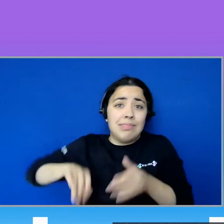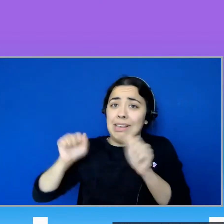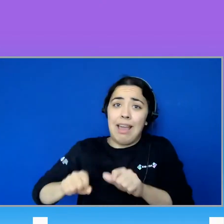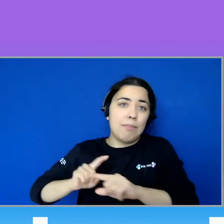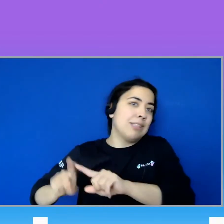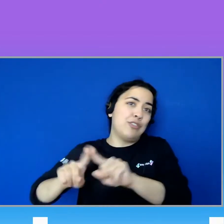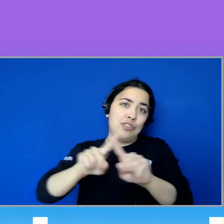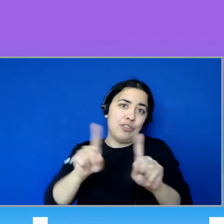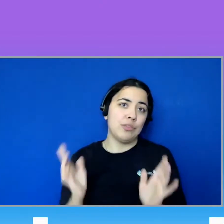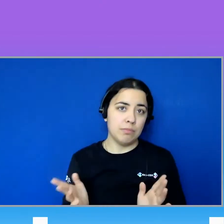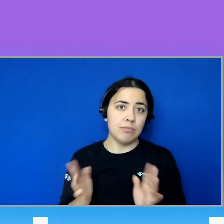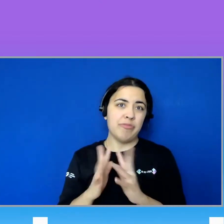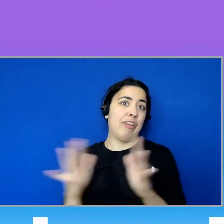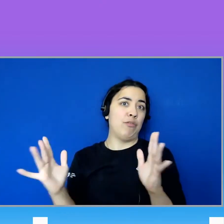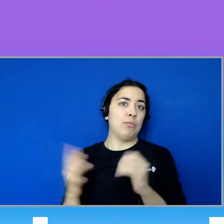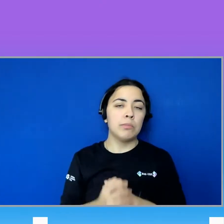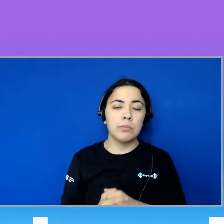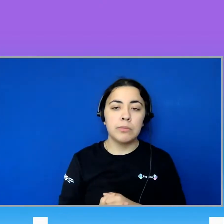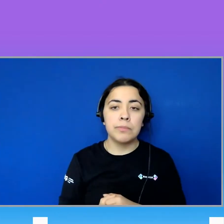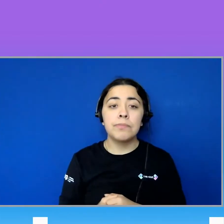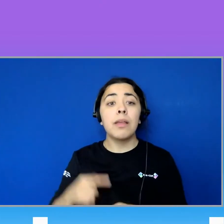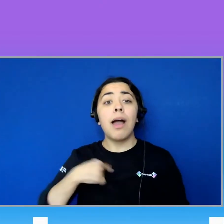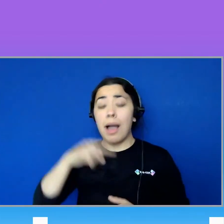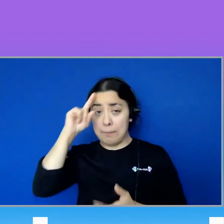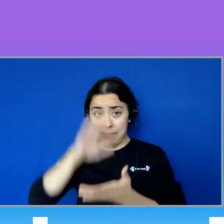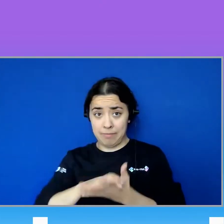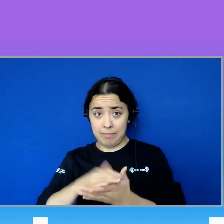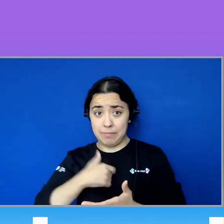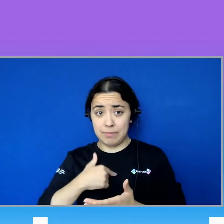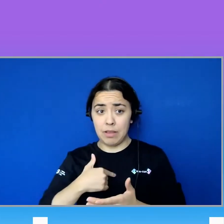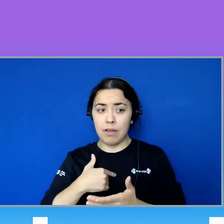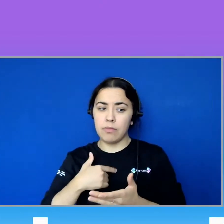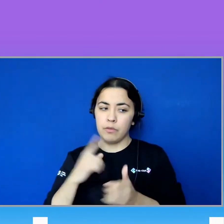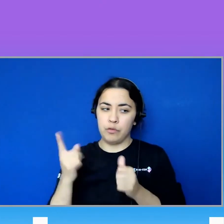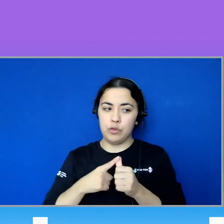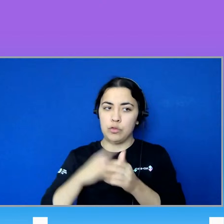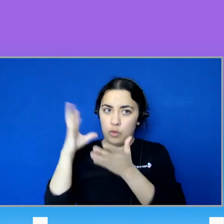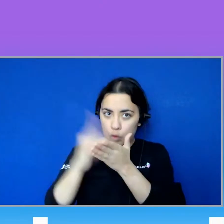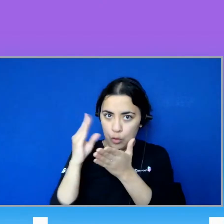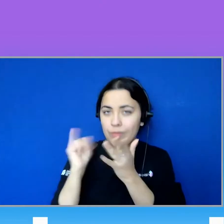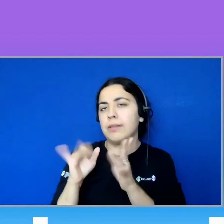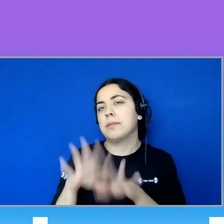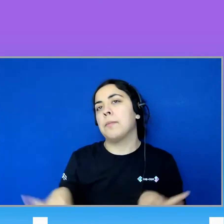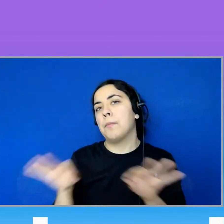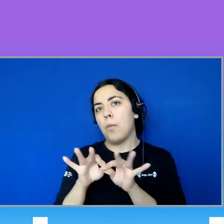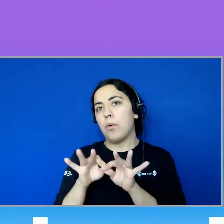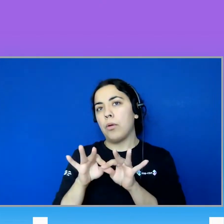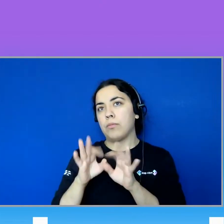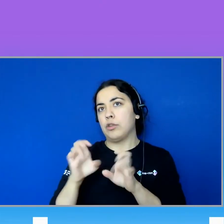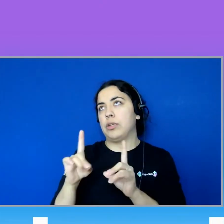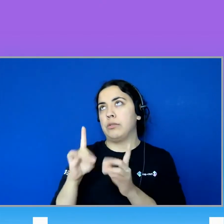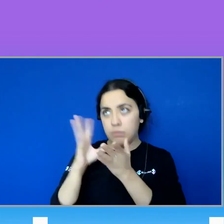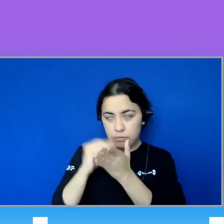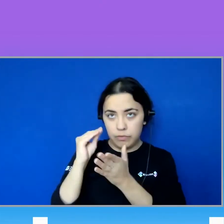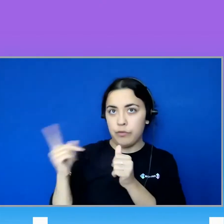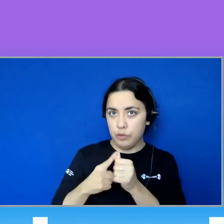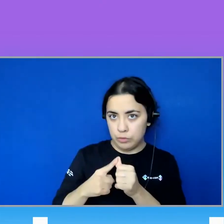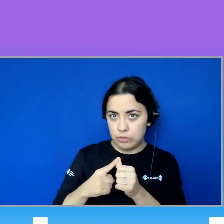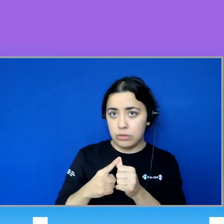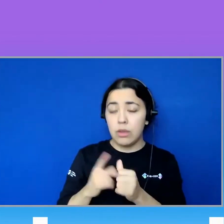table. I really believe in educating